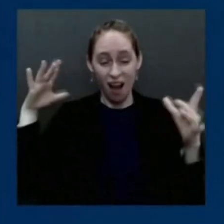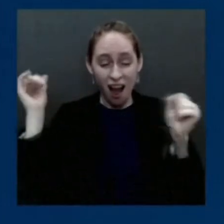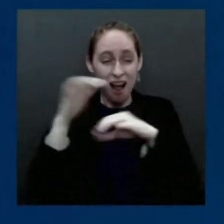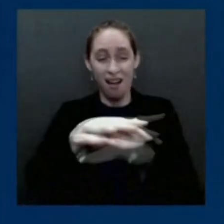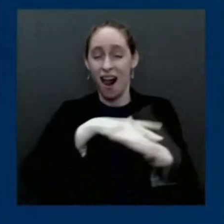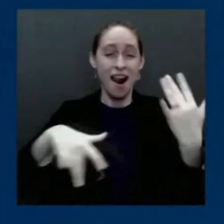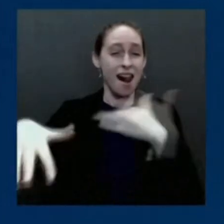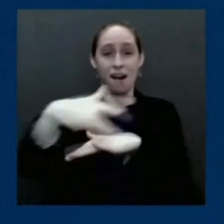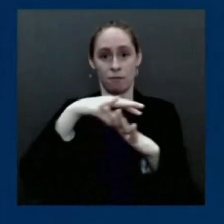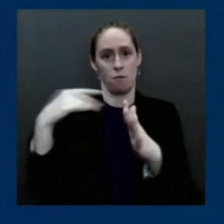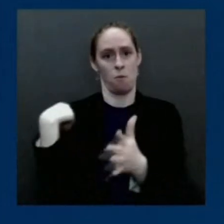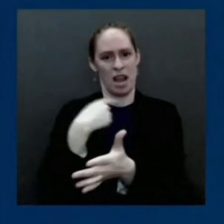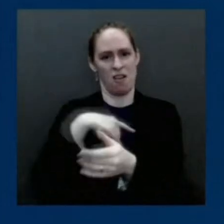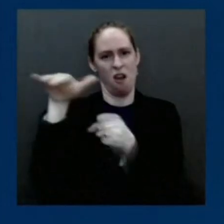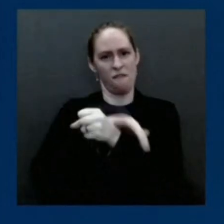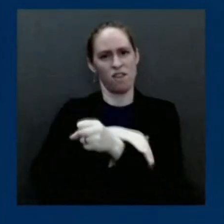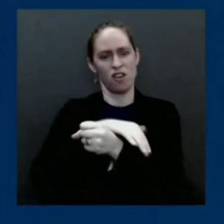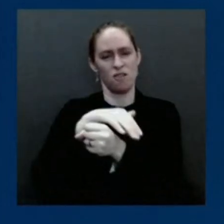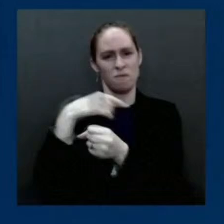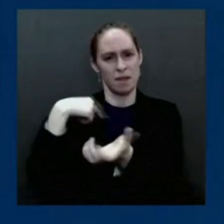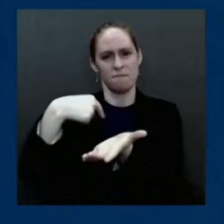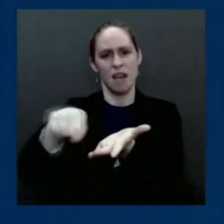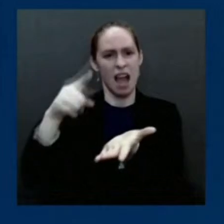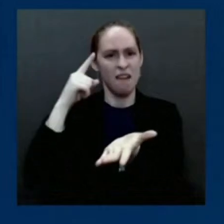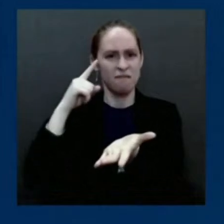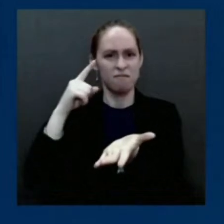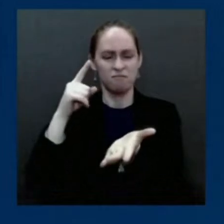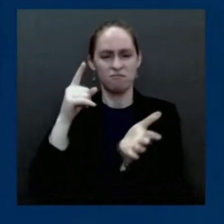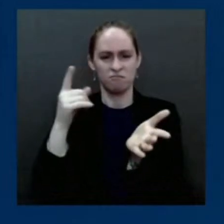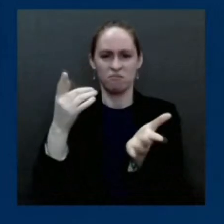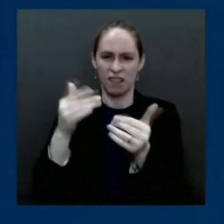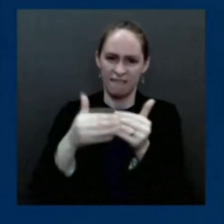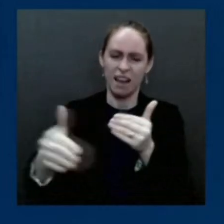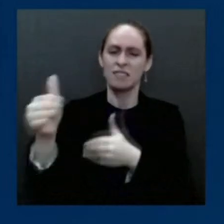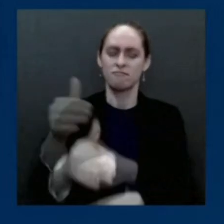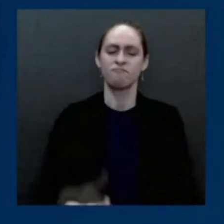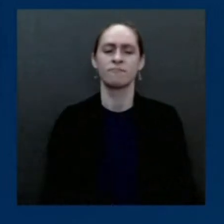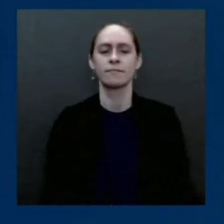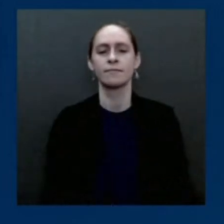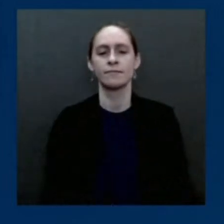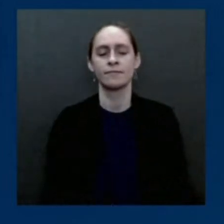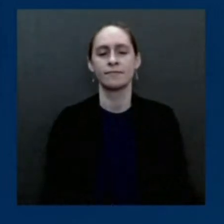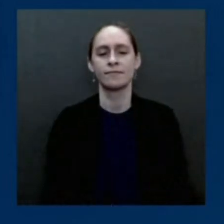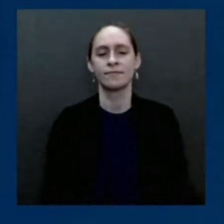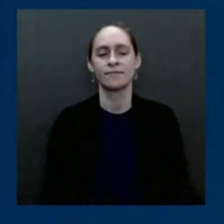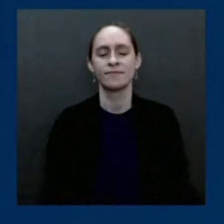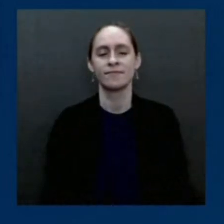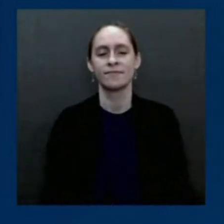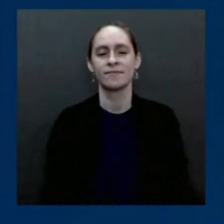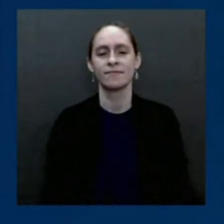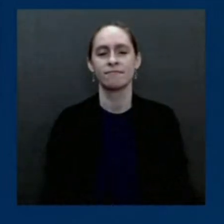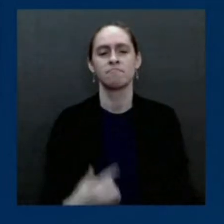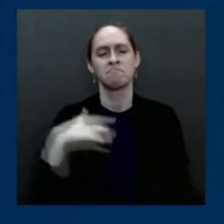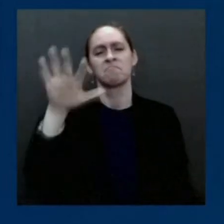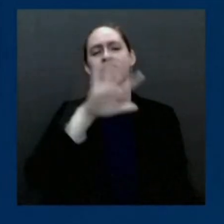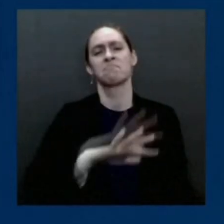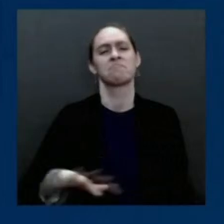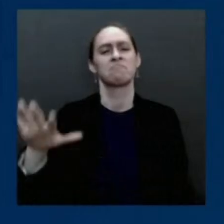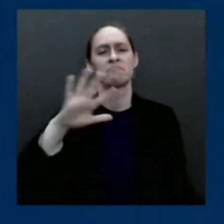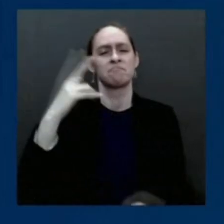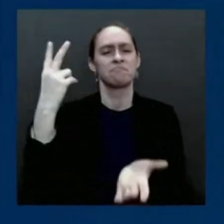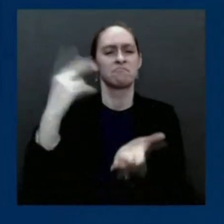HELPED MORE THAN 30 STATES IN